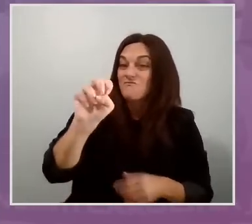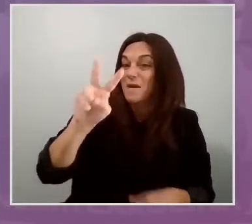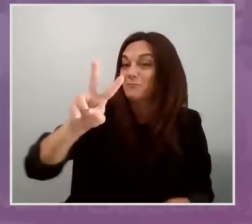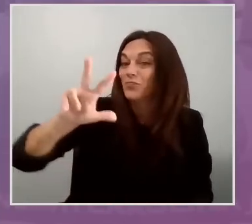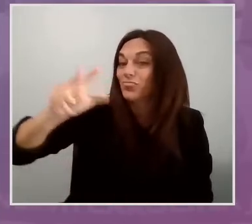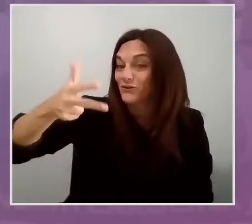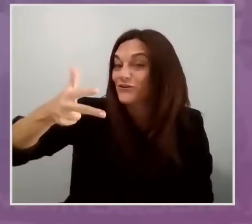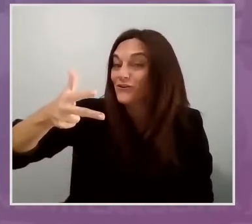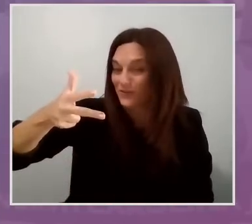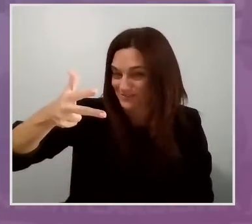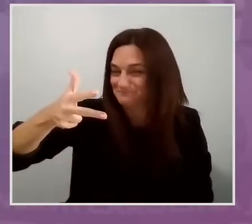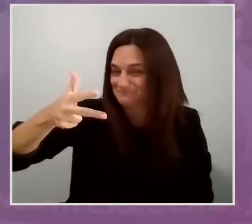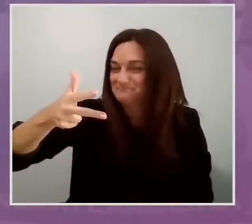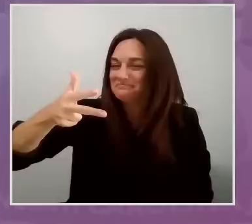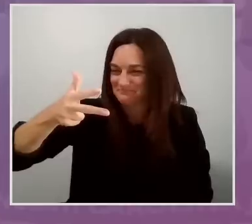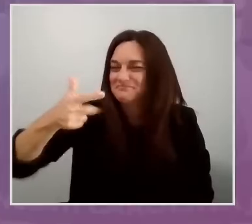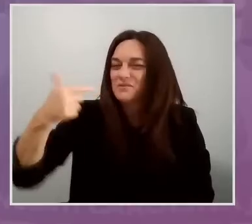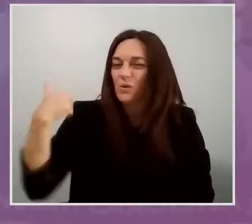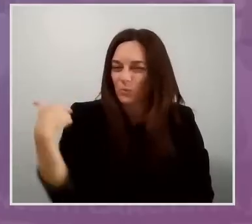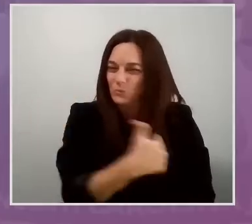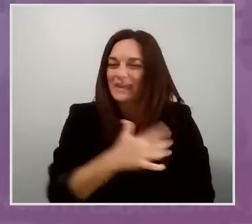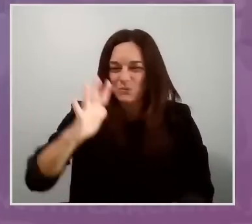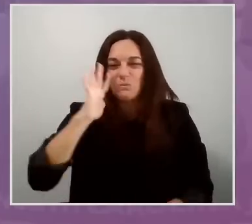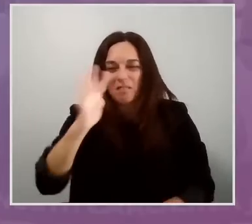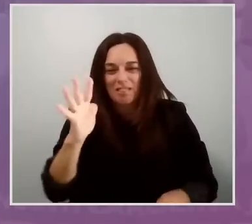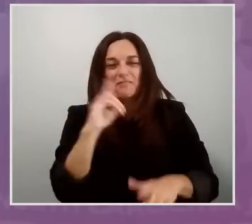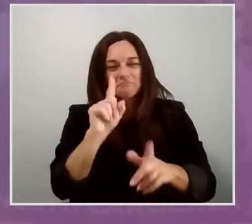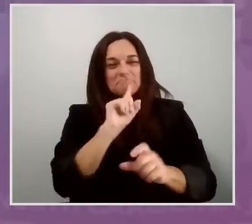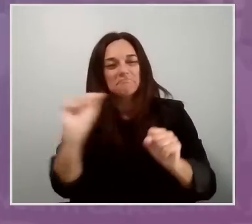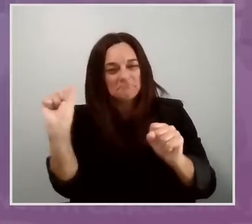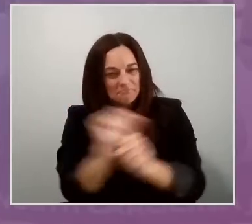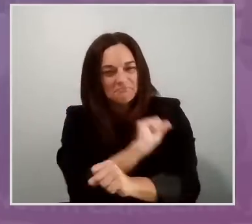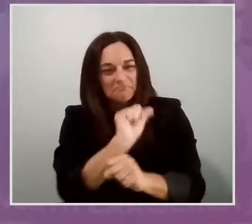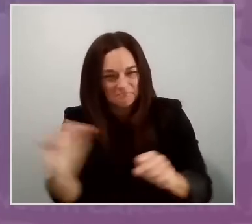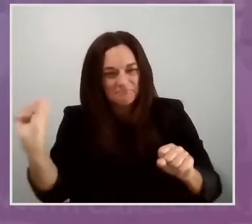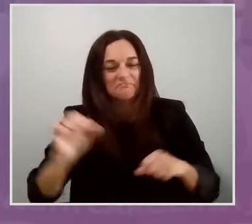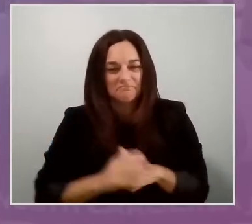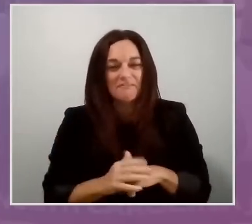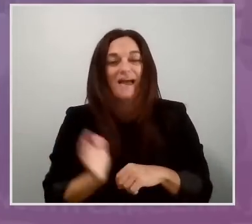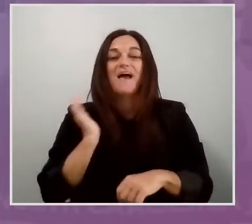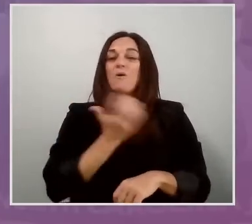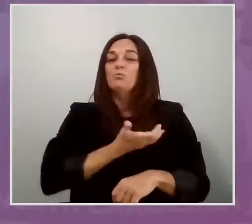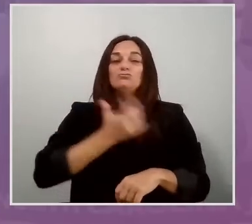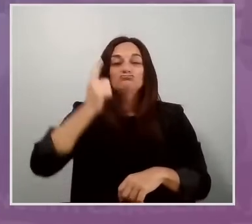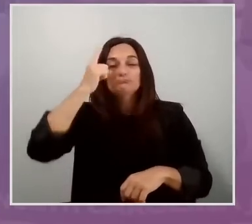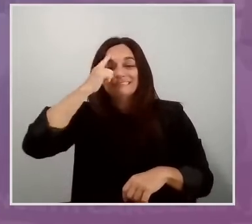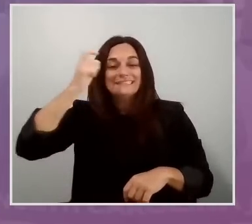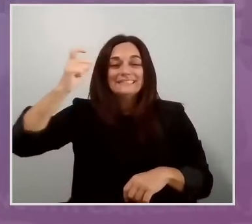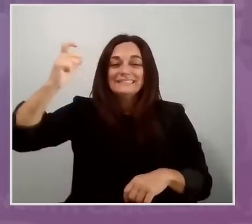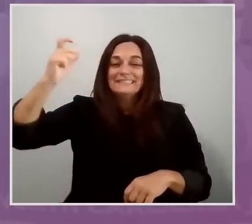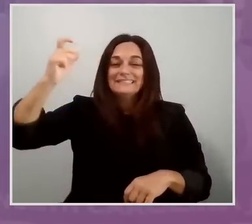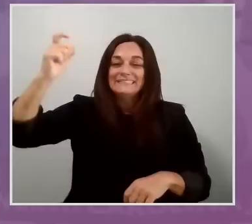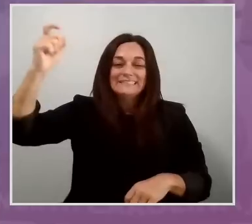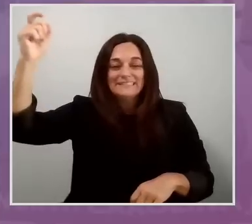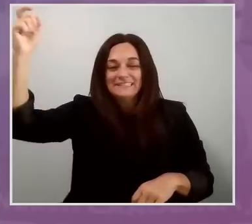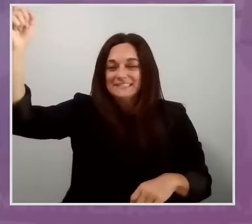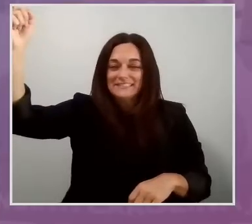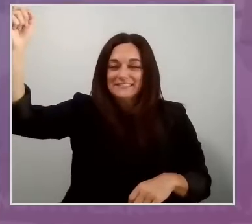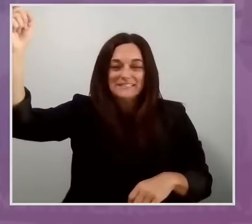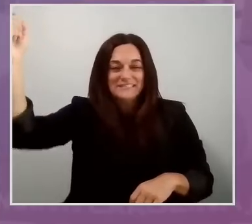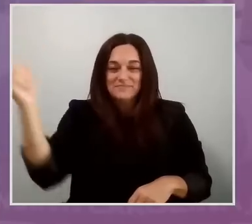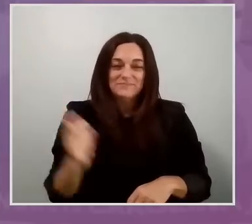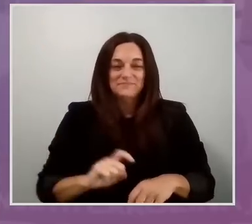THOUGH IMPOSSIBLE IT SEEMS, OH